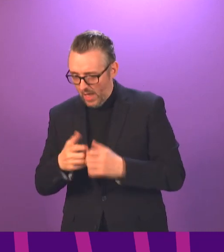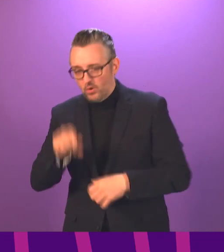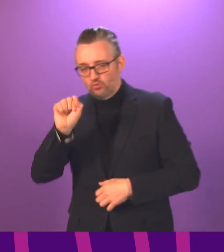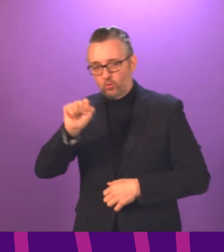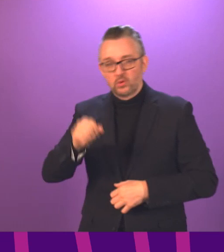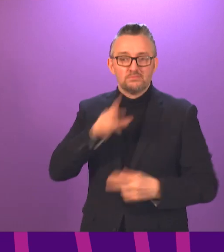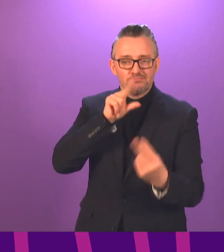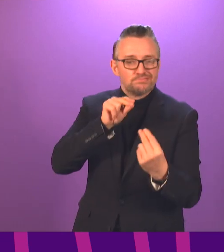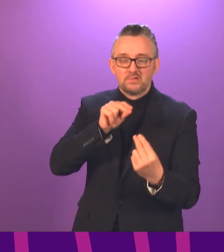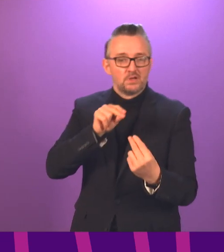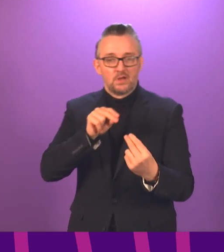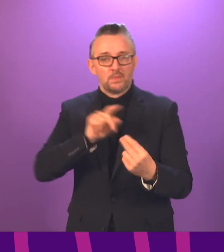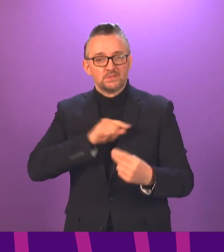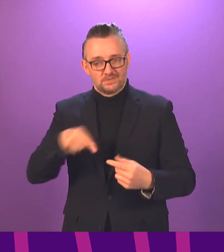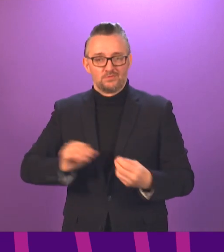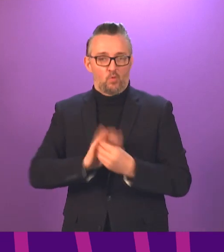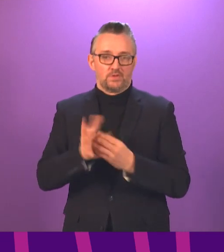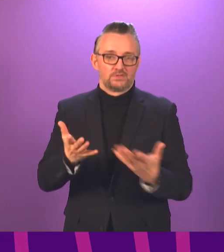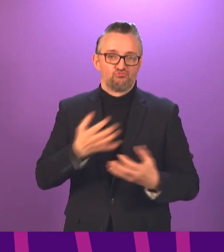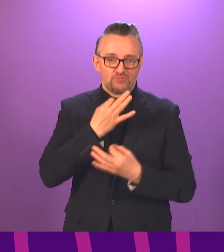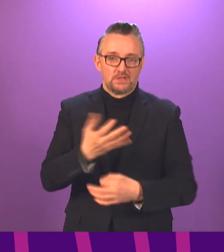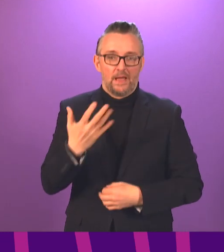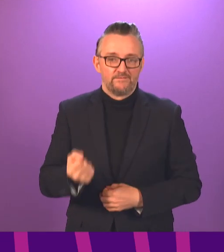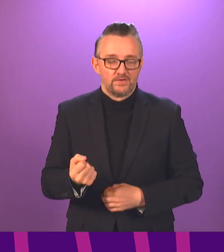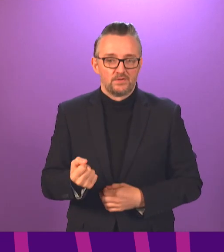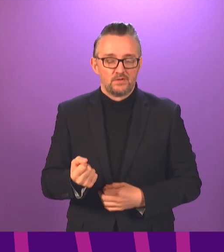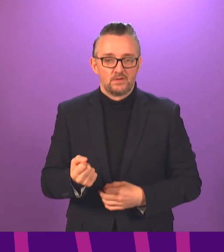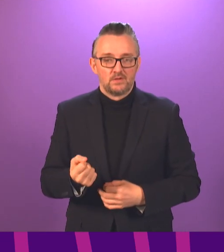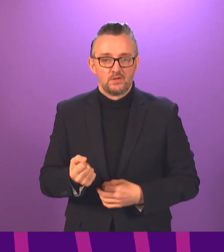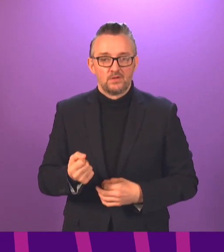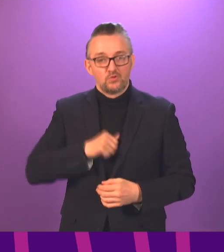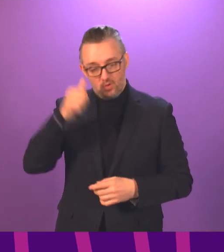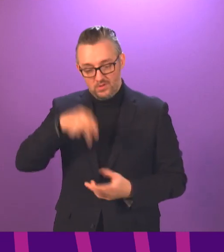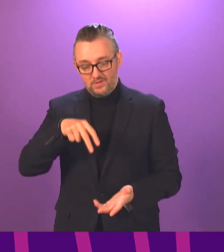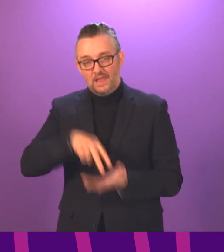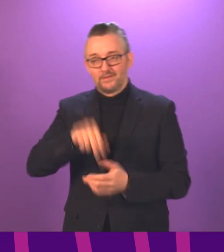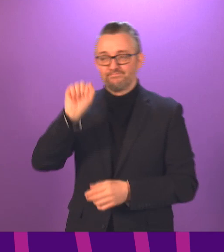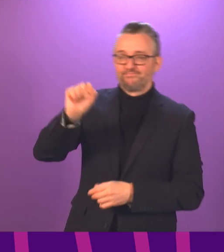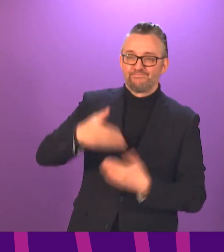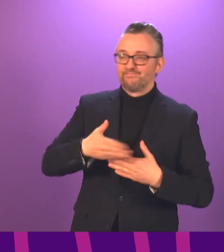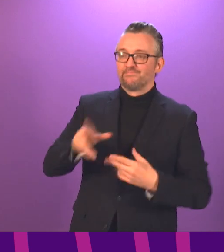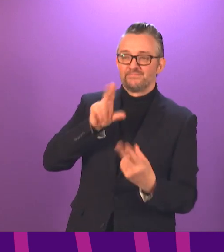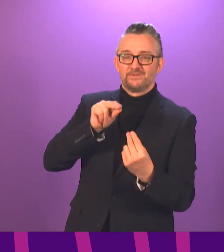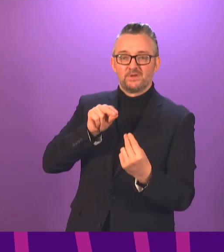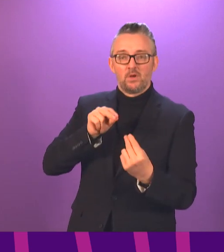an on-going pandemic; where allowing doorstep campaigning would sit with other non-election